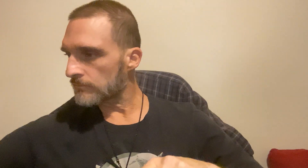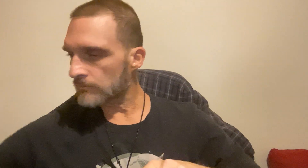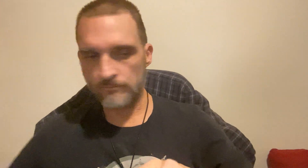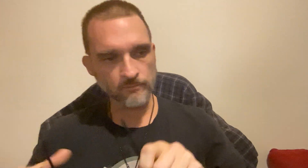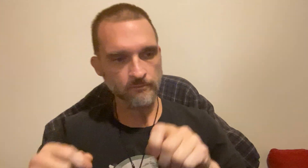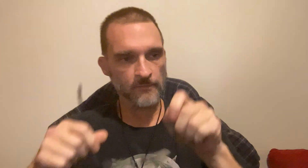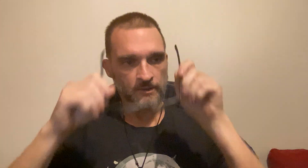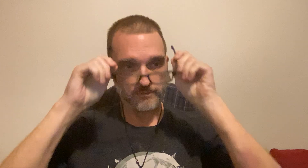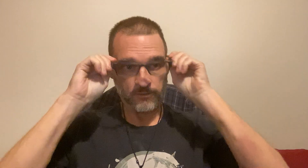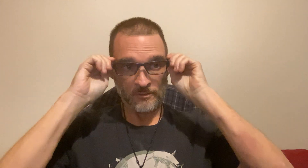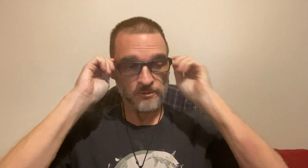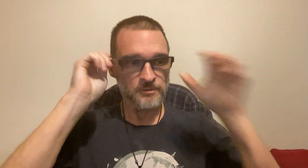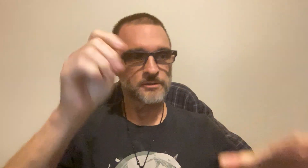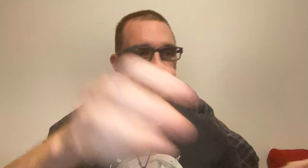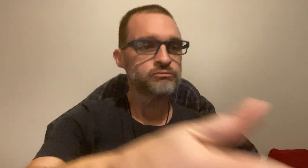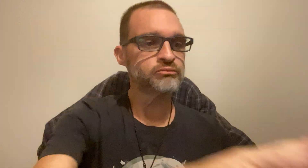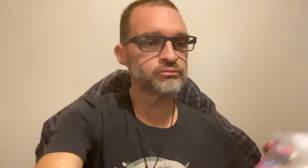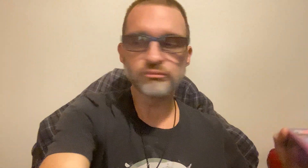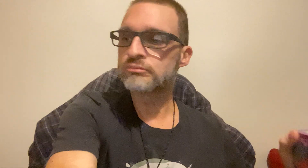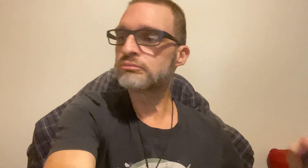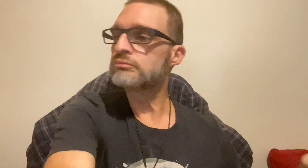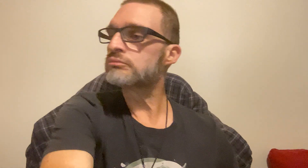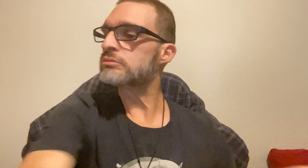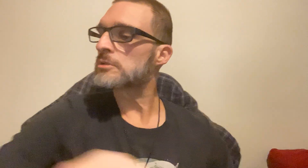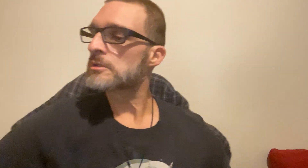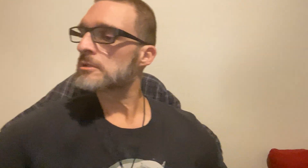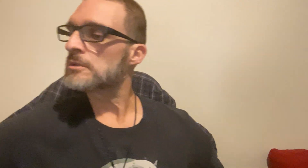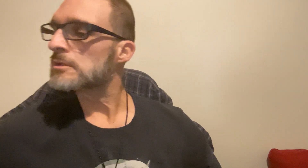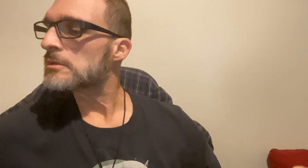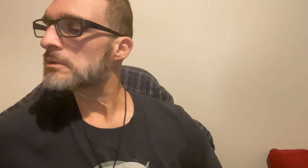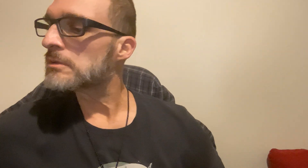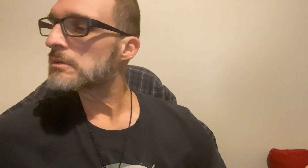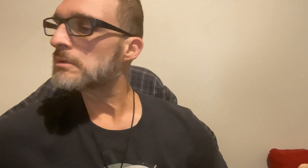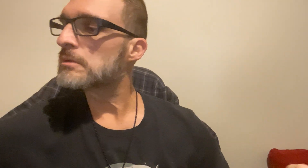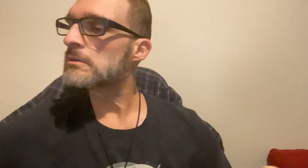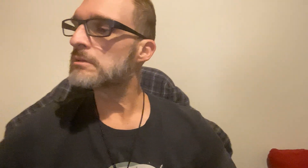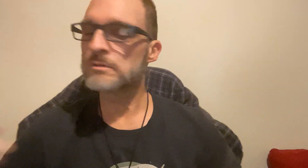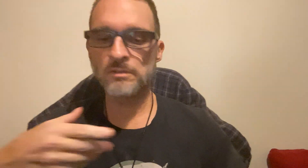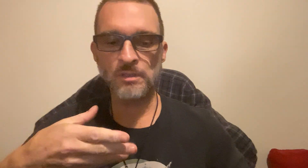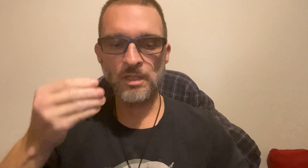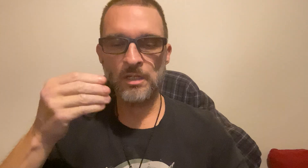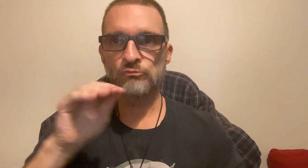*oh boy* *pffft*